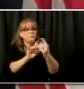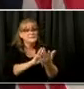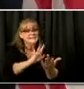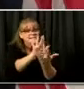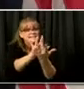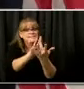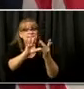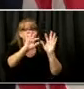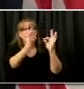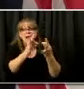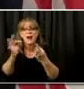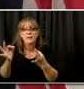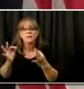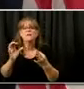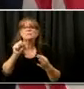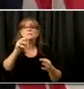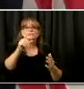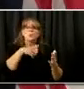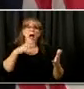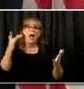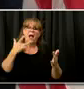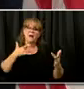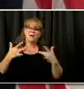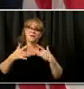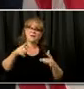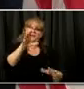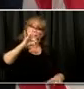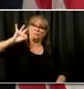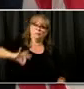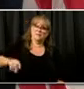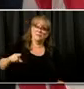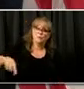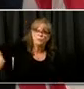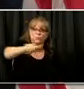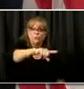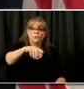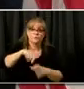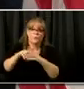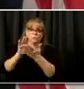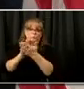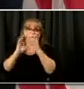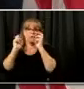the most for community members we all need to be partners in this effort i'm proud that community